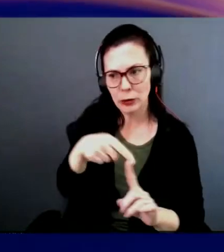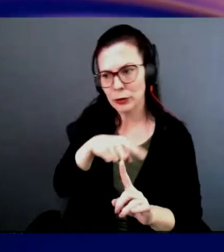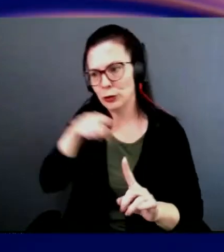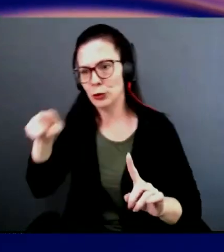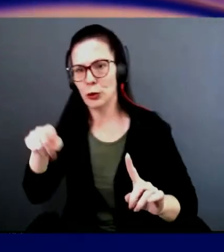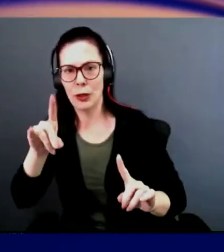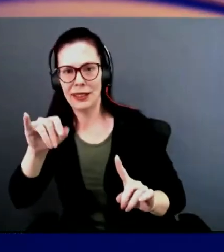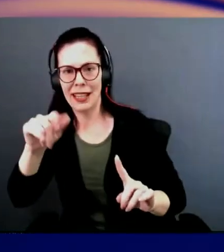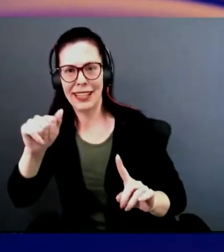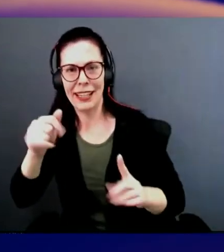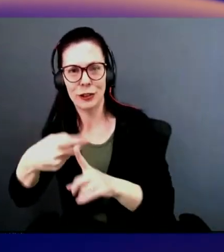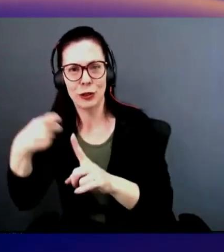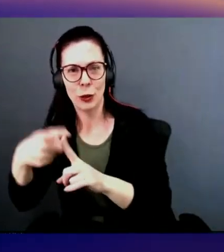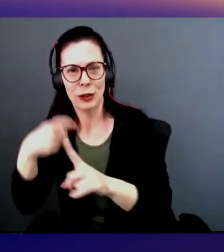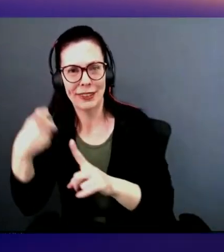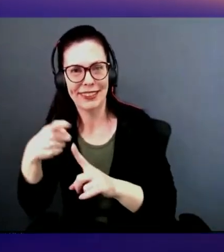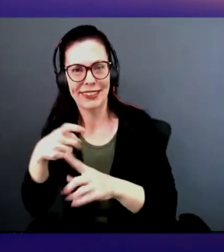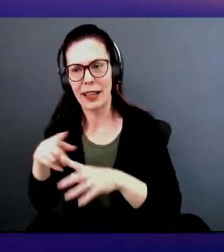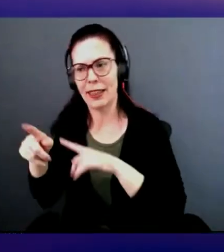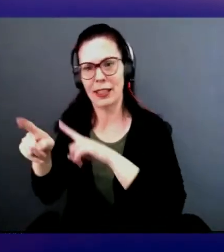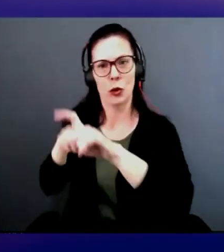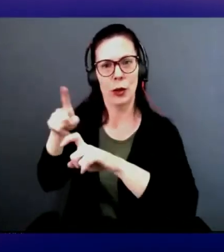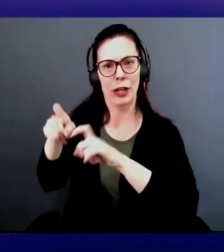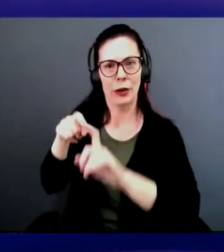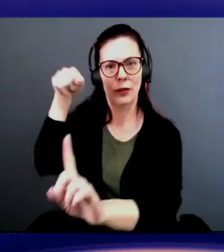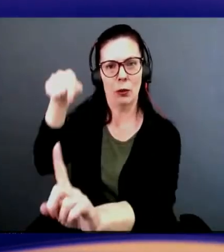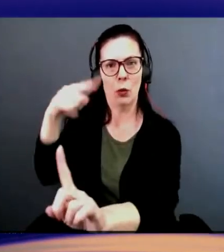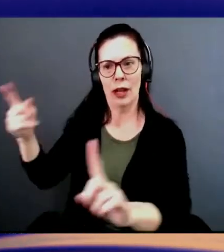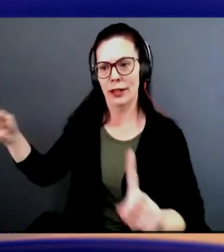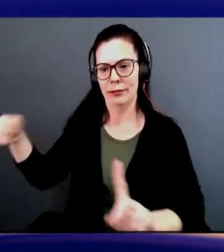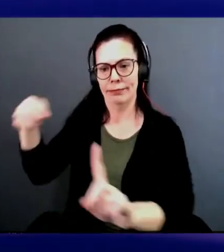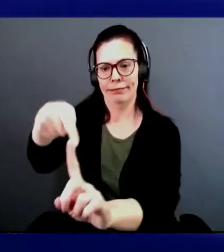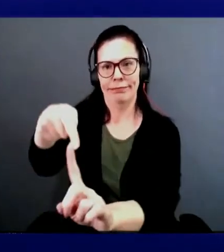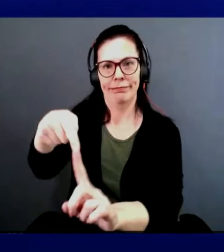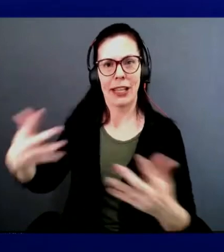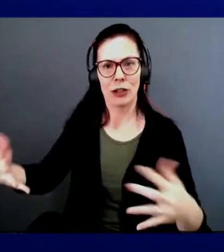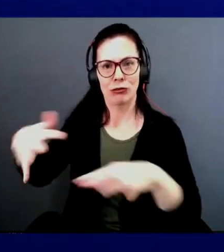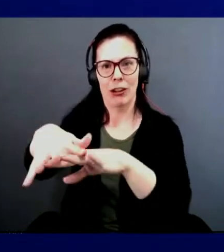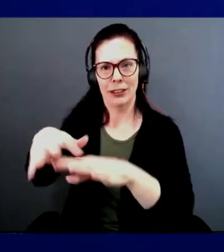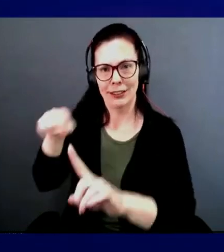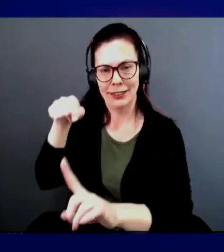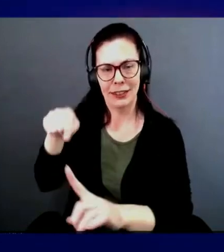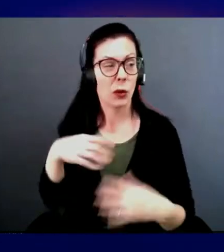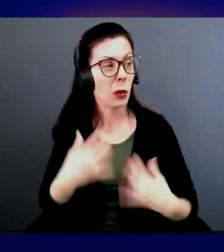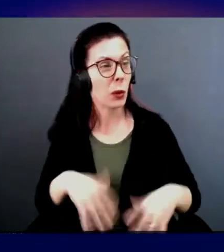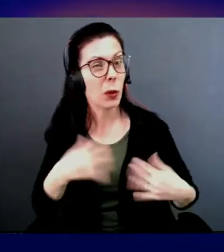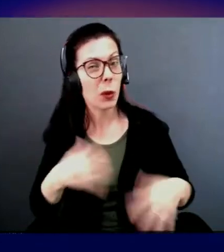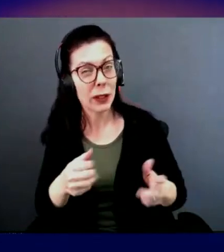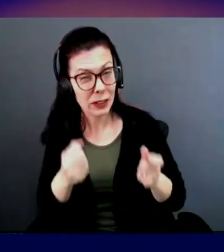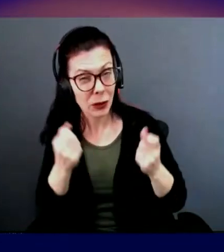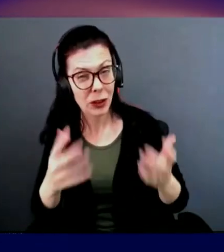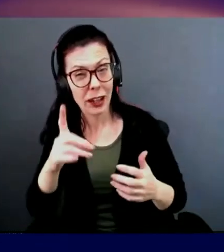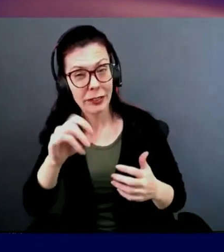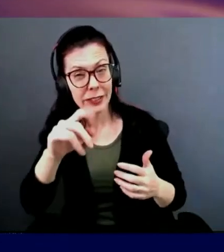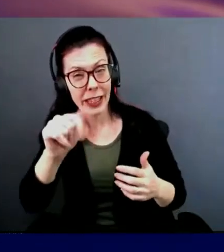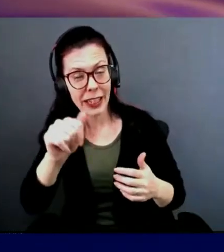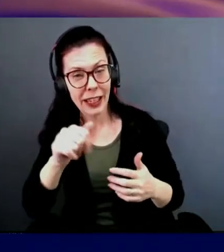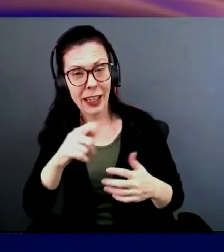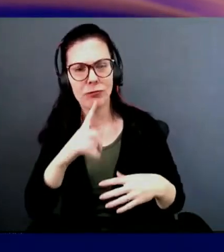and then just query from one place across that. So dealing with quite a bit of data and like essentially you being able to connect all of the pieces together.